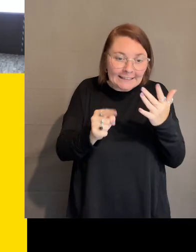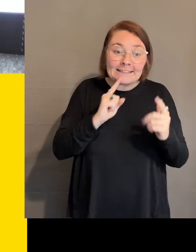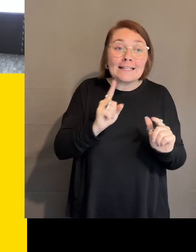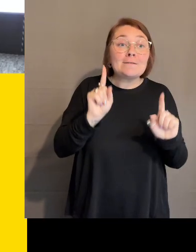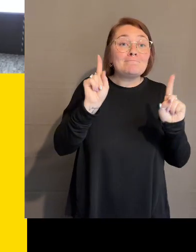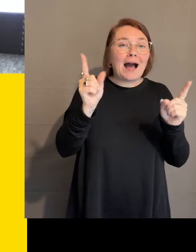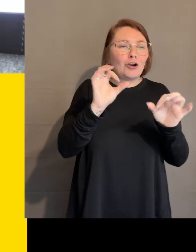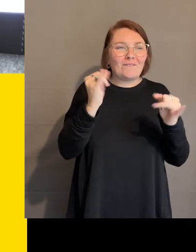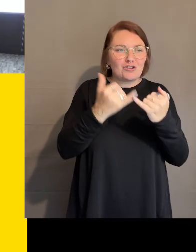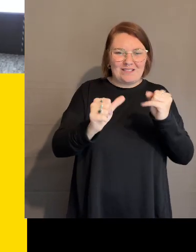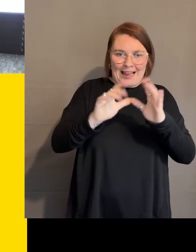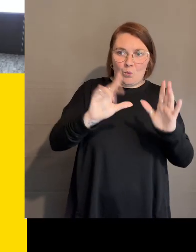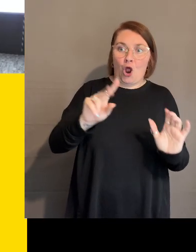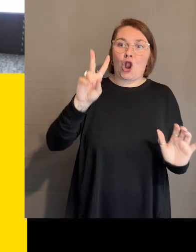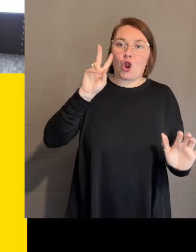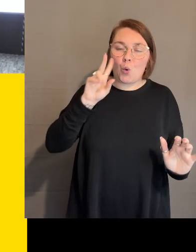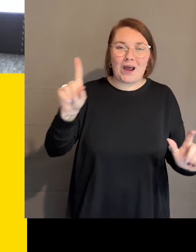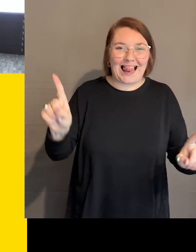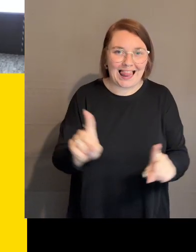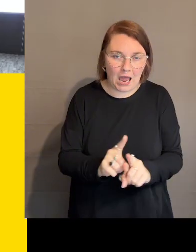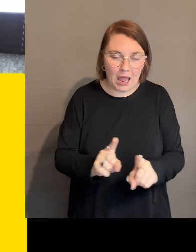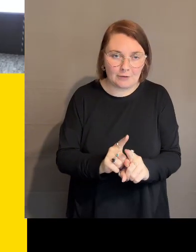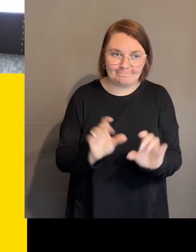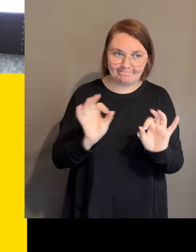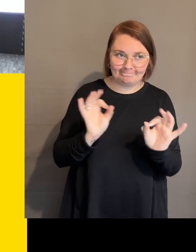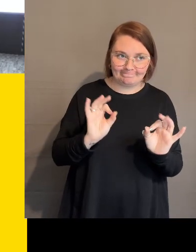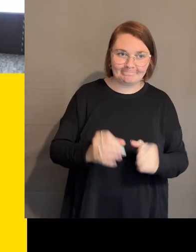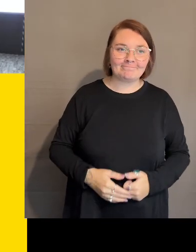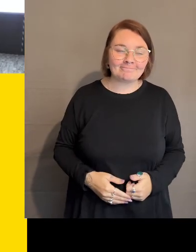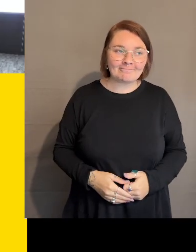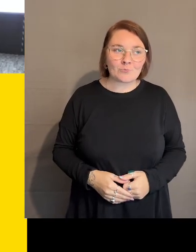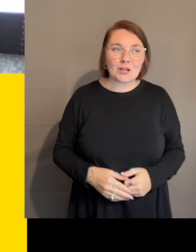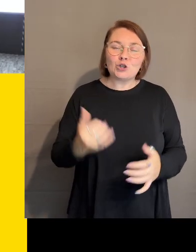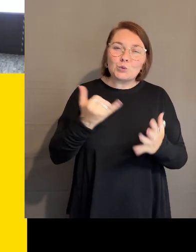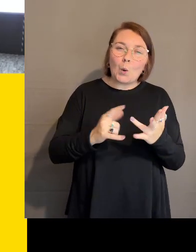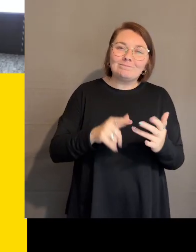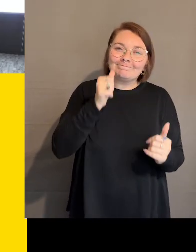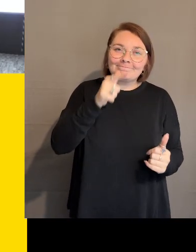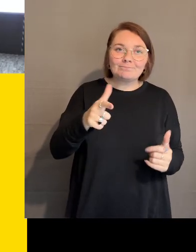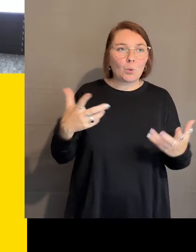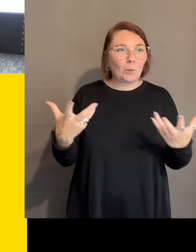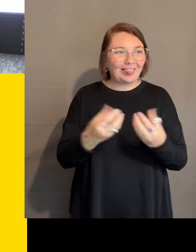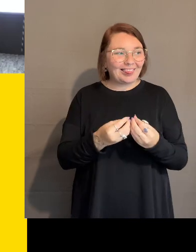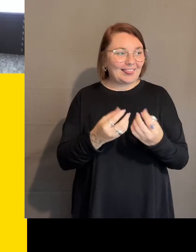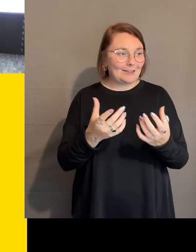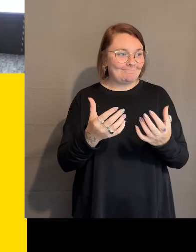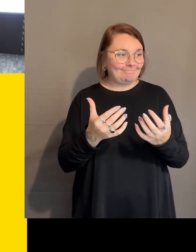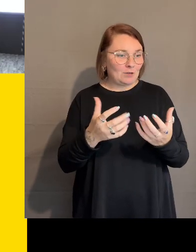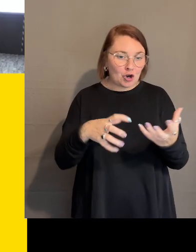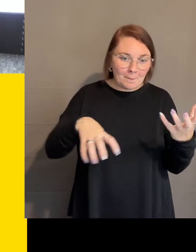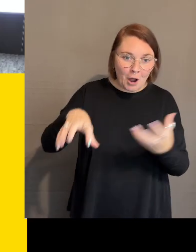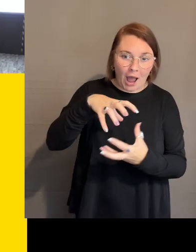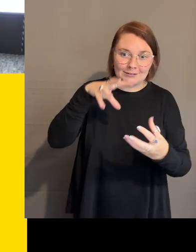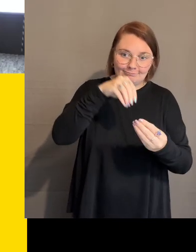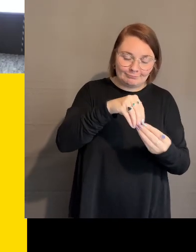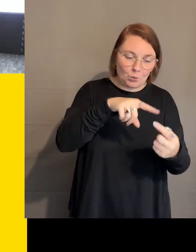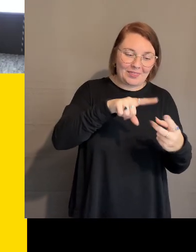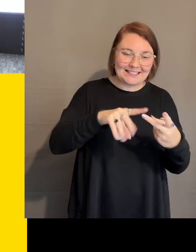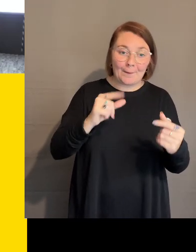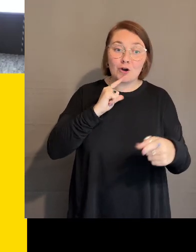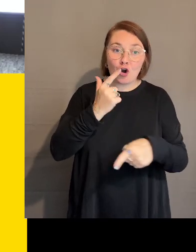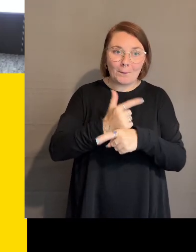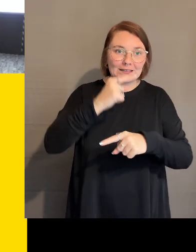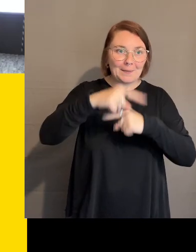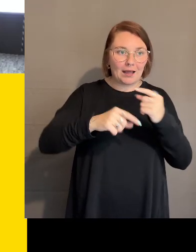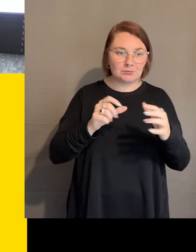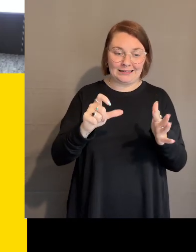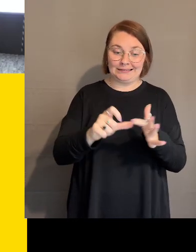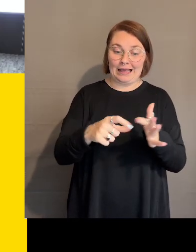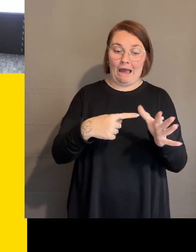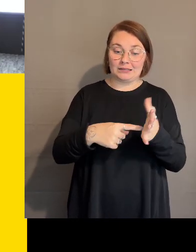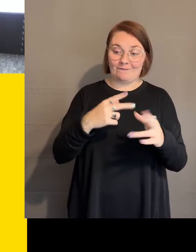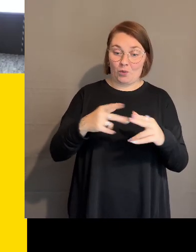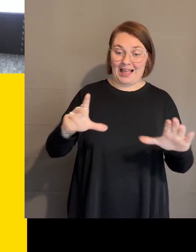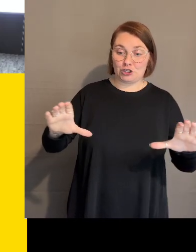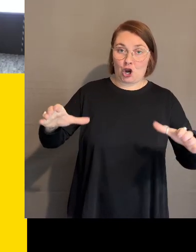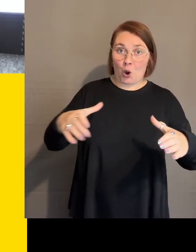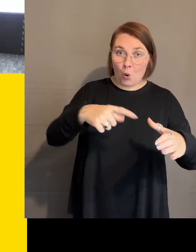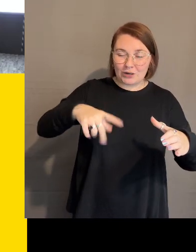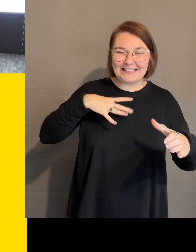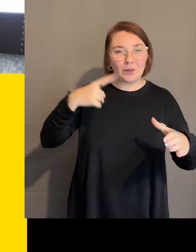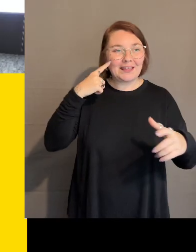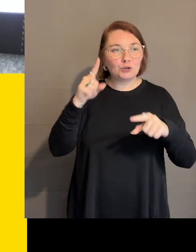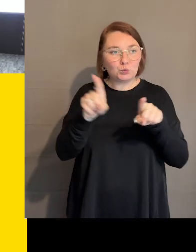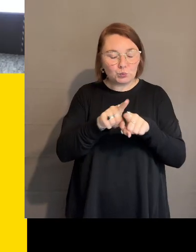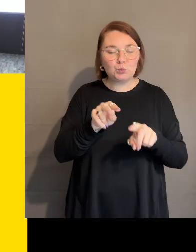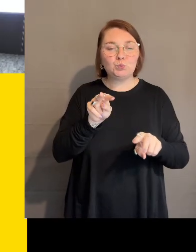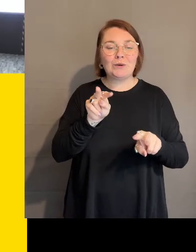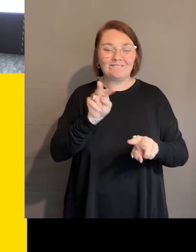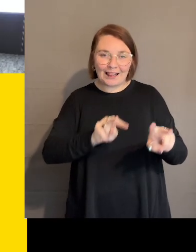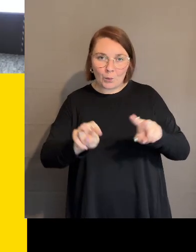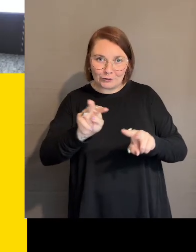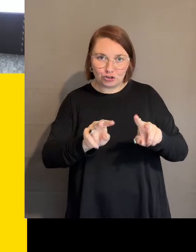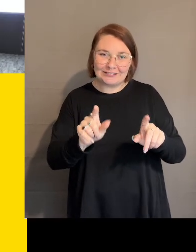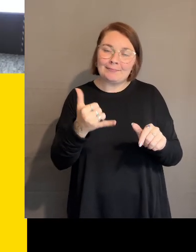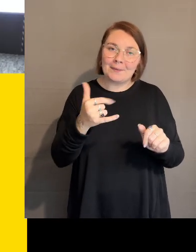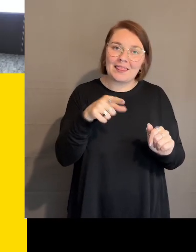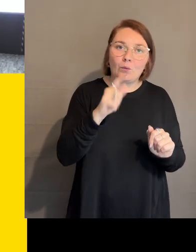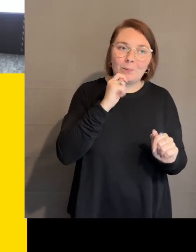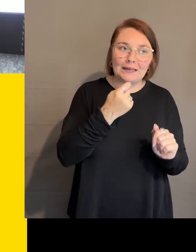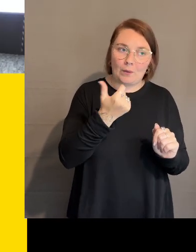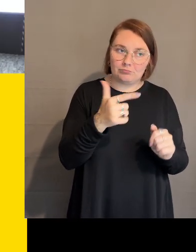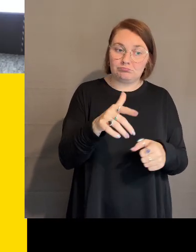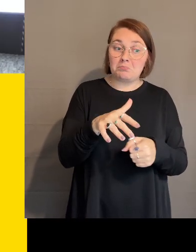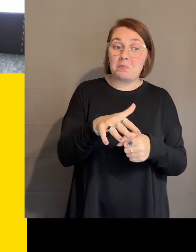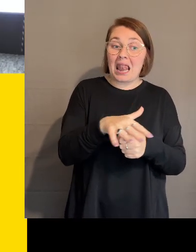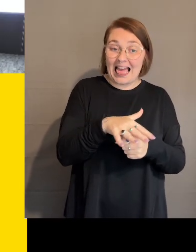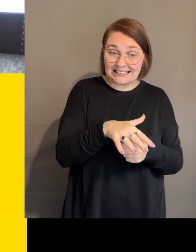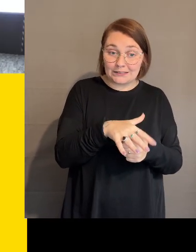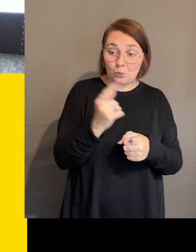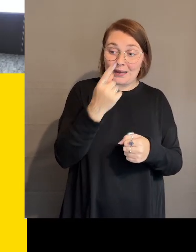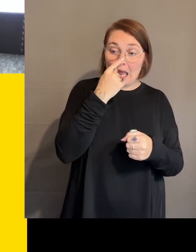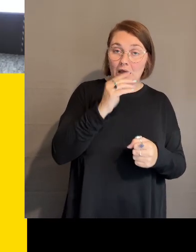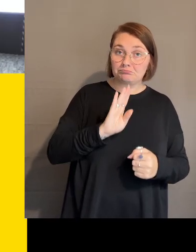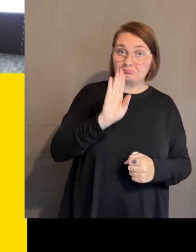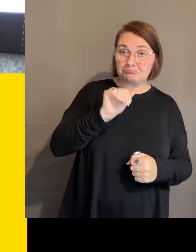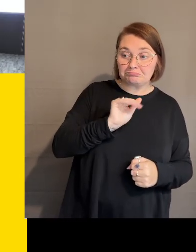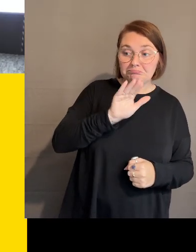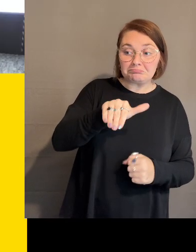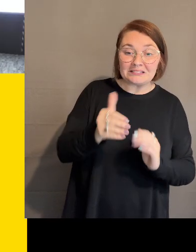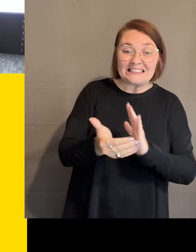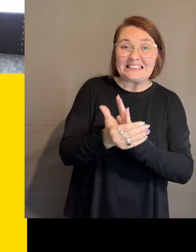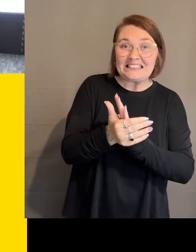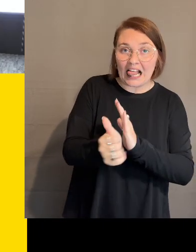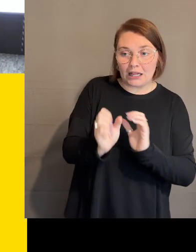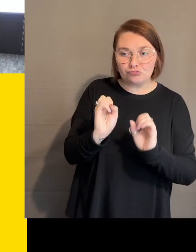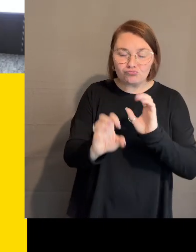But there's not really a clear sense of what that looks like. So, you know, with the… combined with the… some of the comments about, kind of, the data for this cohort, and maybe thinking about evaluation, might be, a place that we could, put some of our skills around.